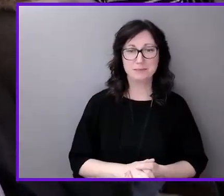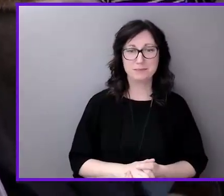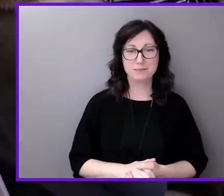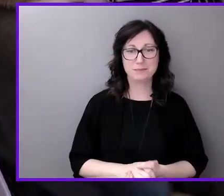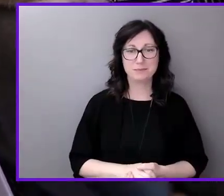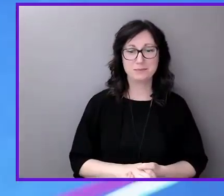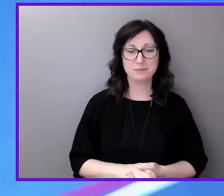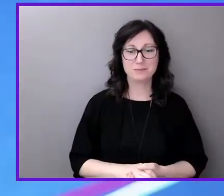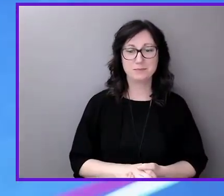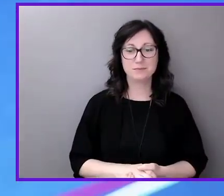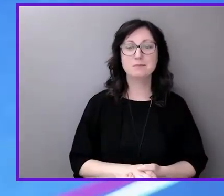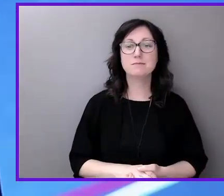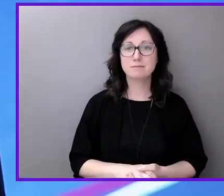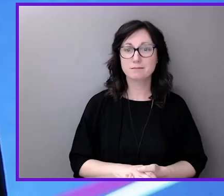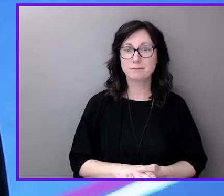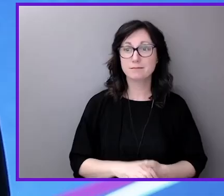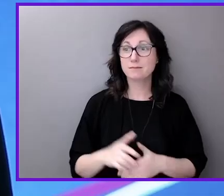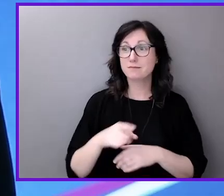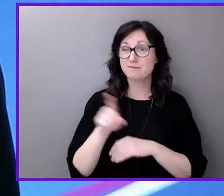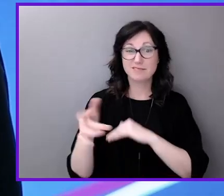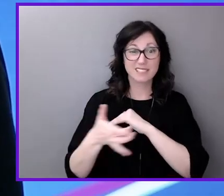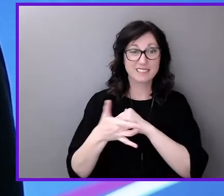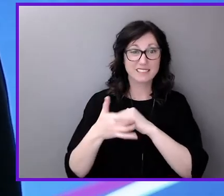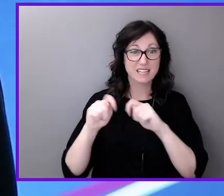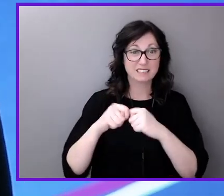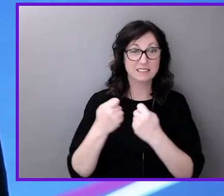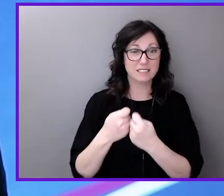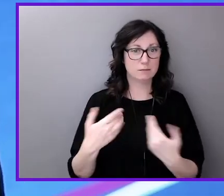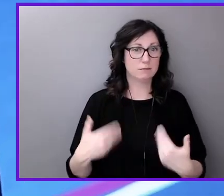Thank you to the technical team who worked on this event.